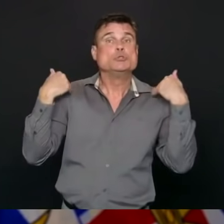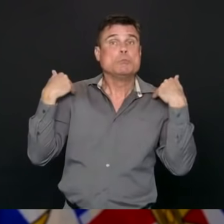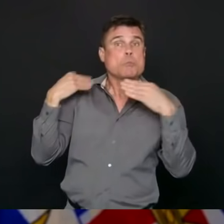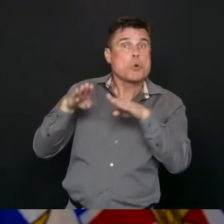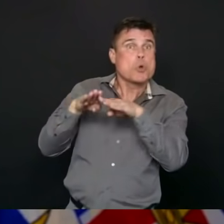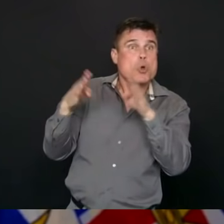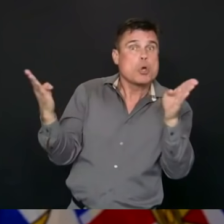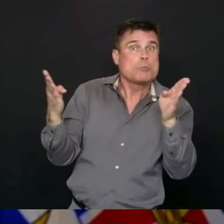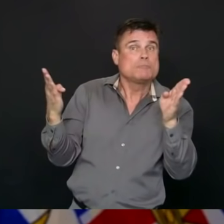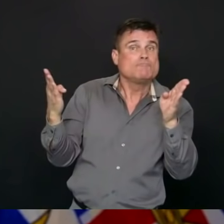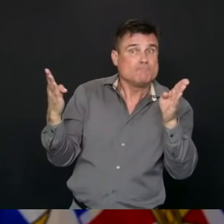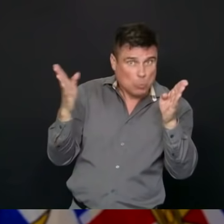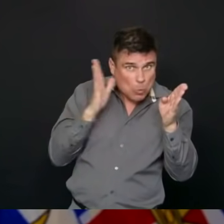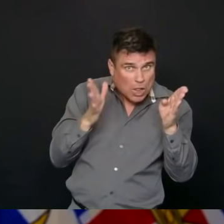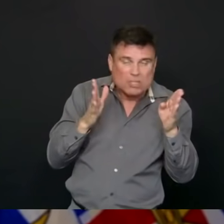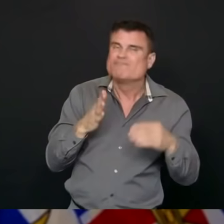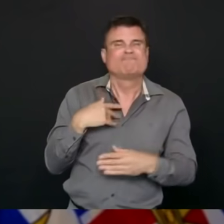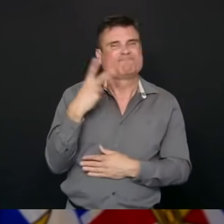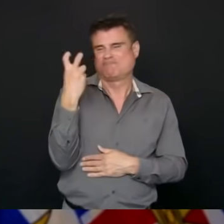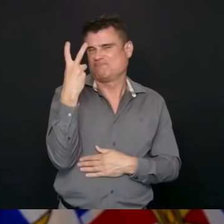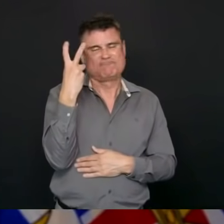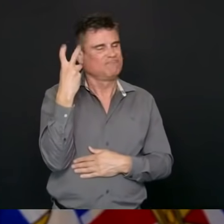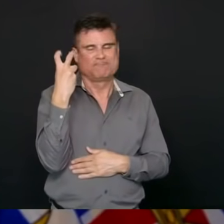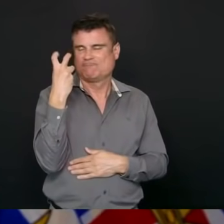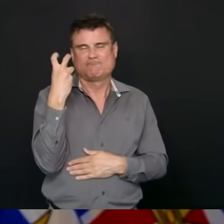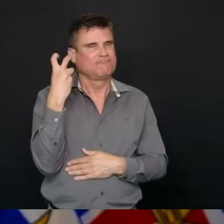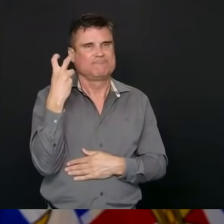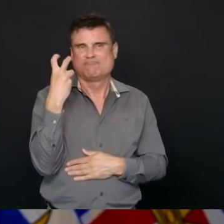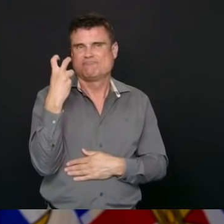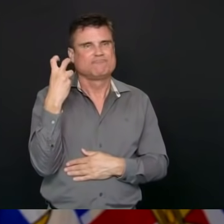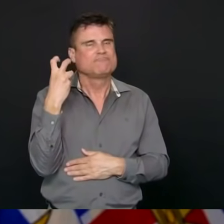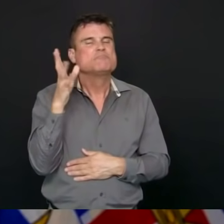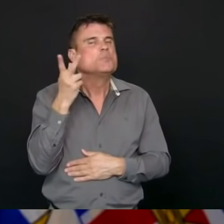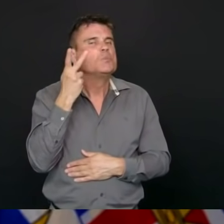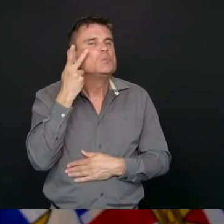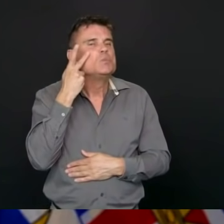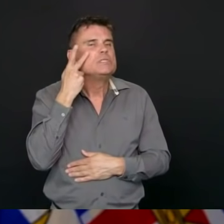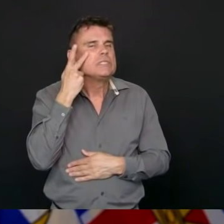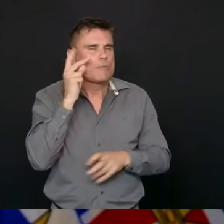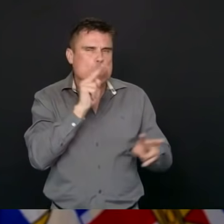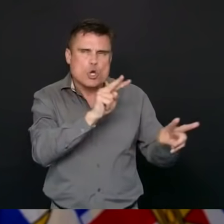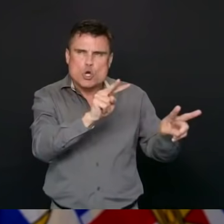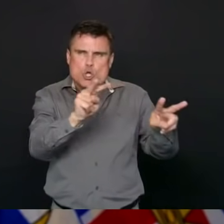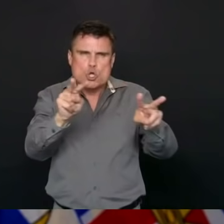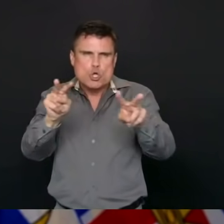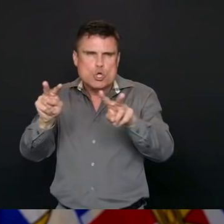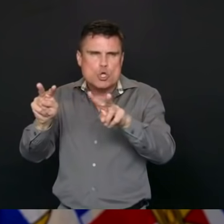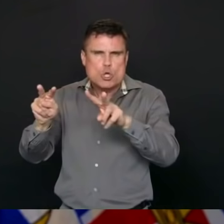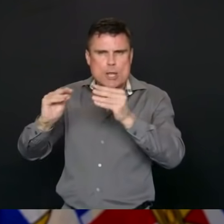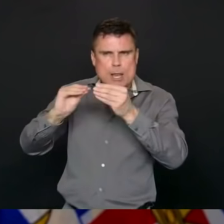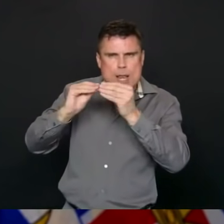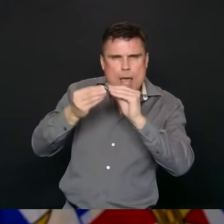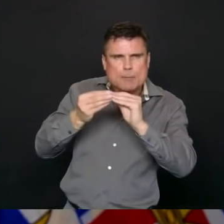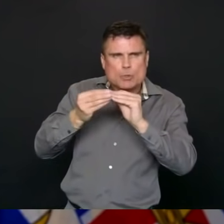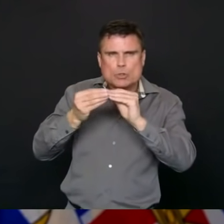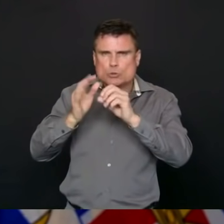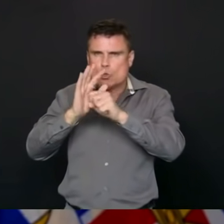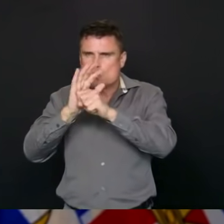if things continue to go as well as they have been in terms of numbers of cases.